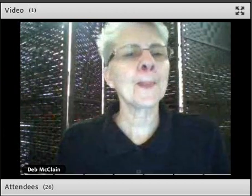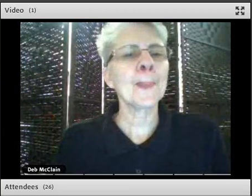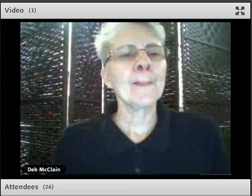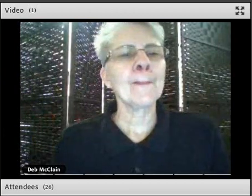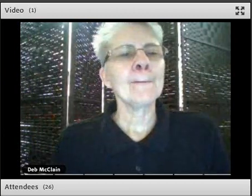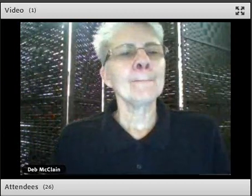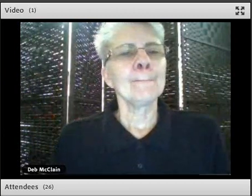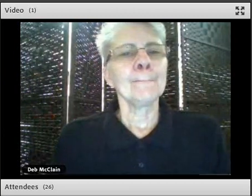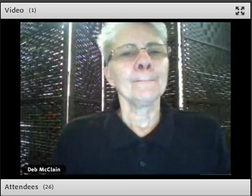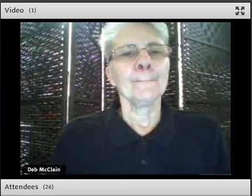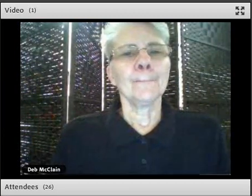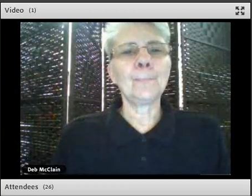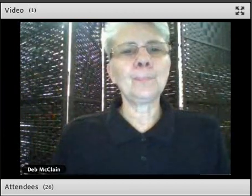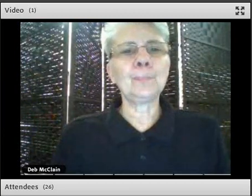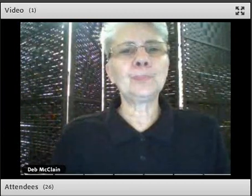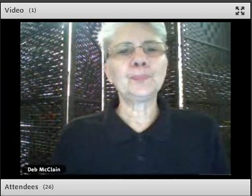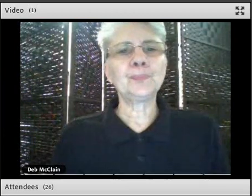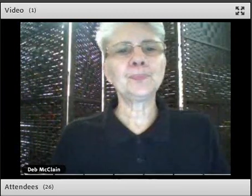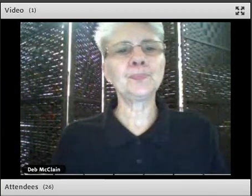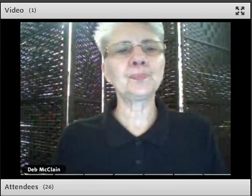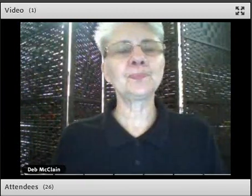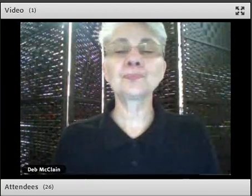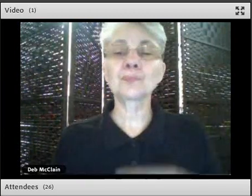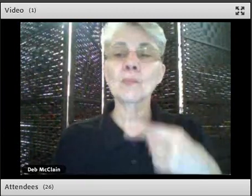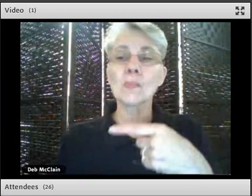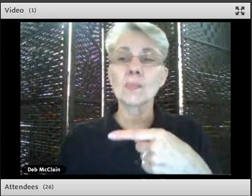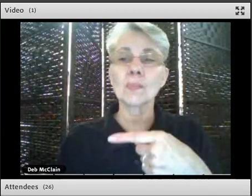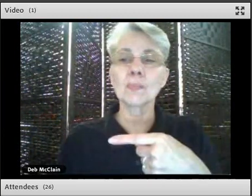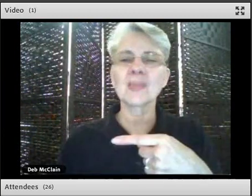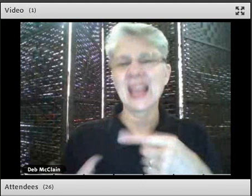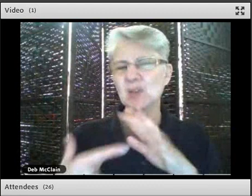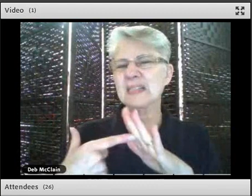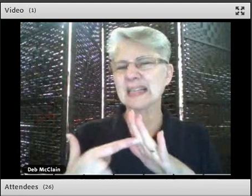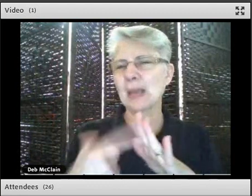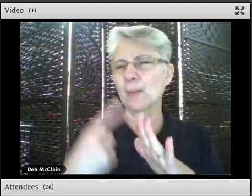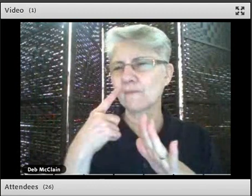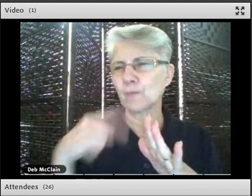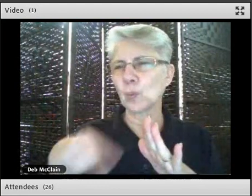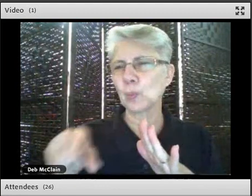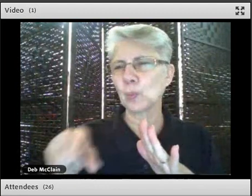If you need to, so, you can have multiple 264 #4s.